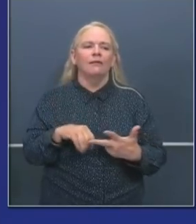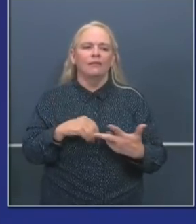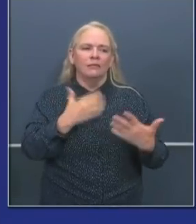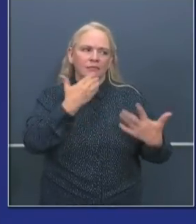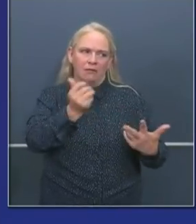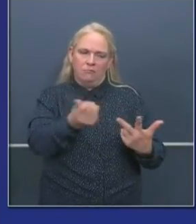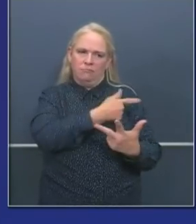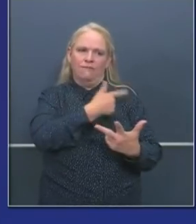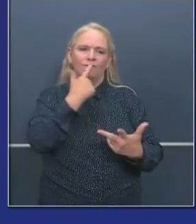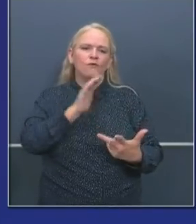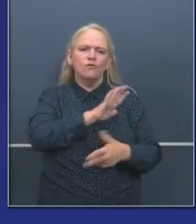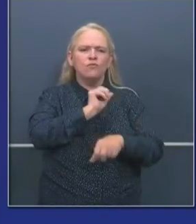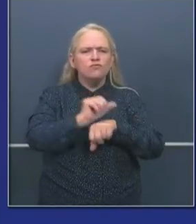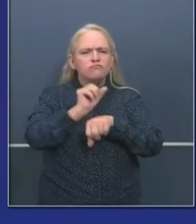CLOSING PARTNERS AND DECOMPRESS